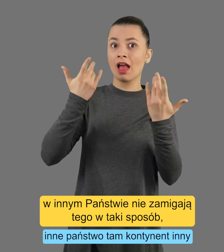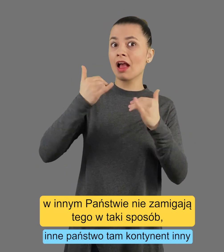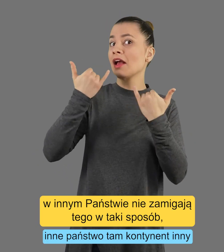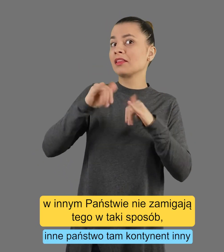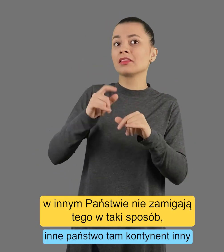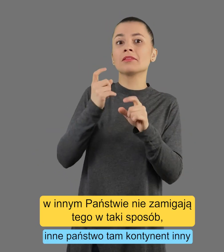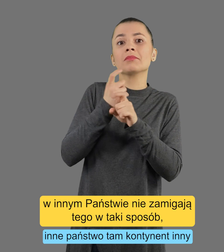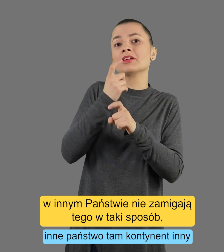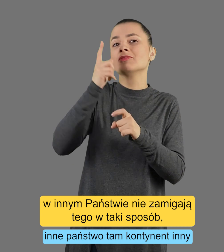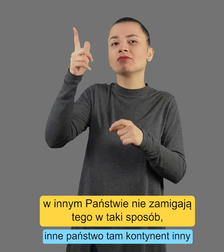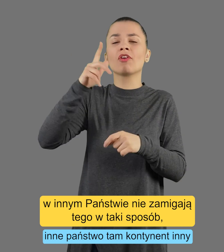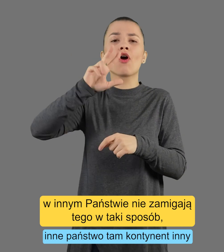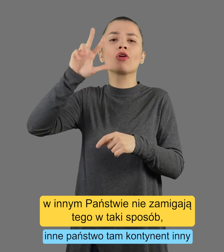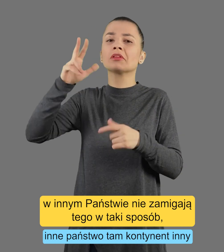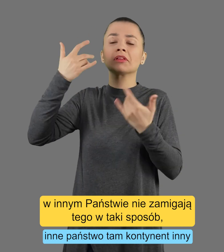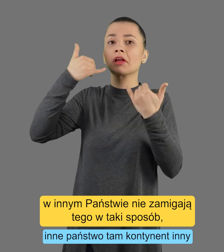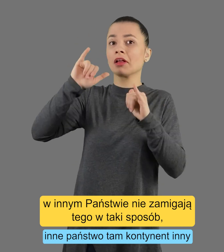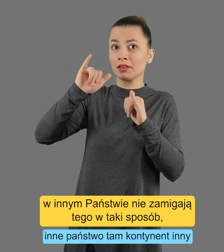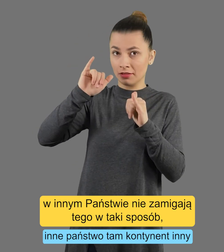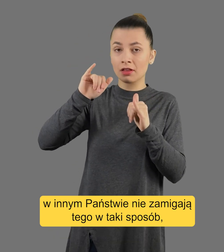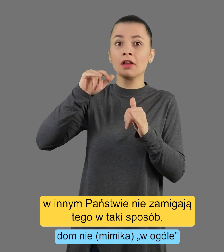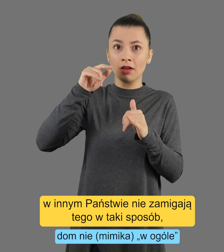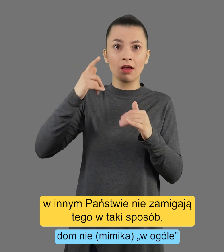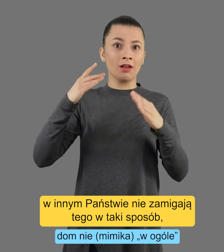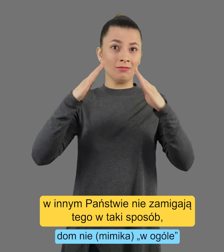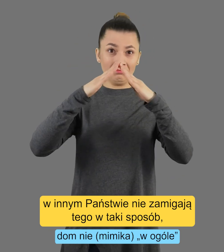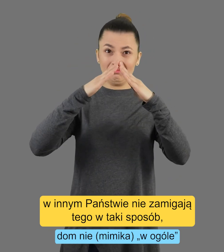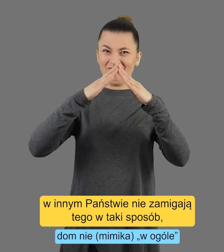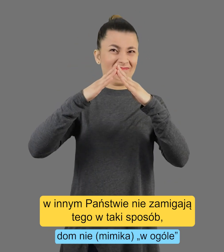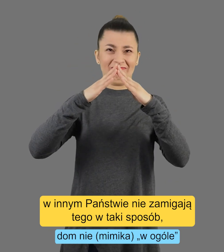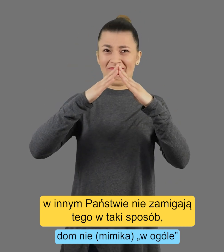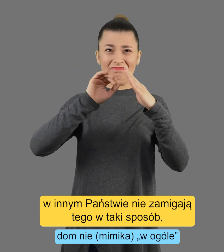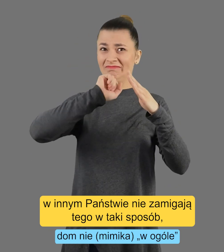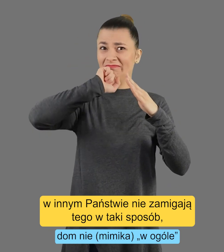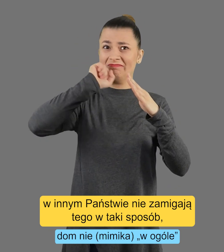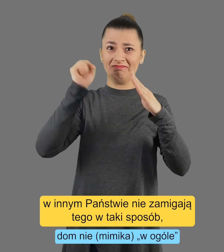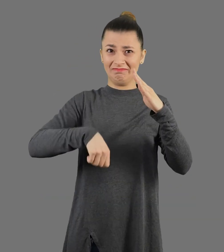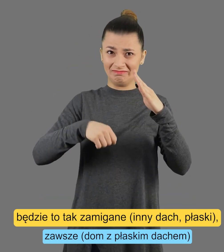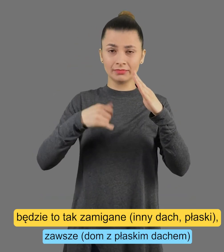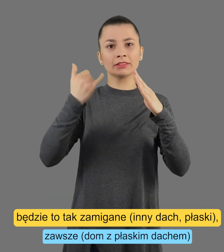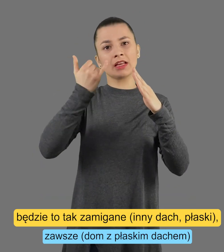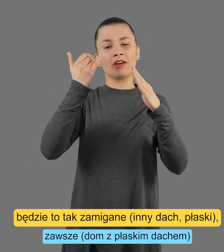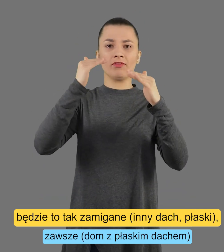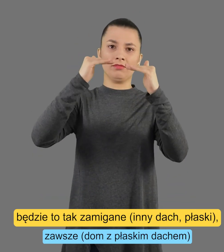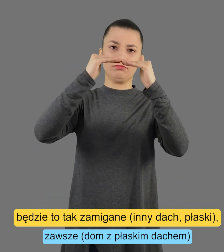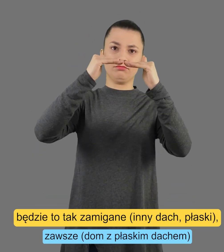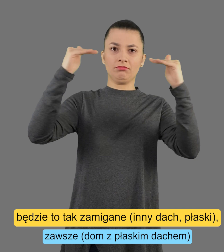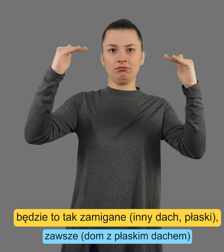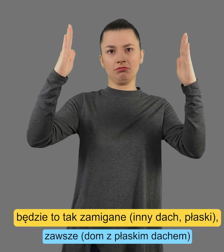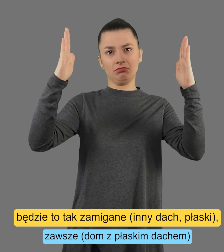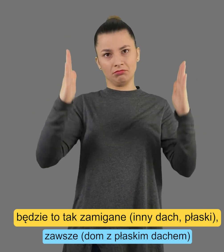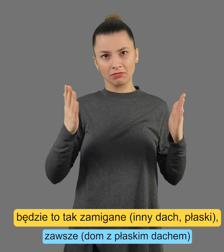in another State the sign mark will not be the same, but, for example, like this (different roof, flat),